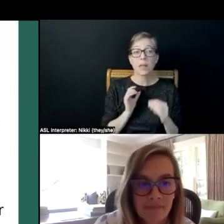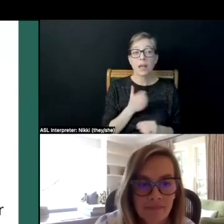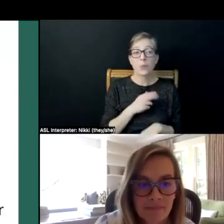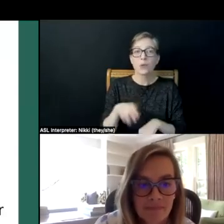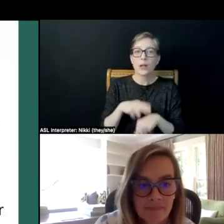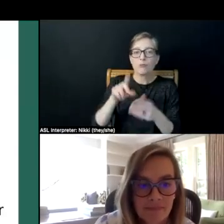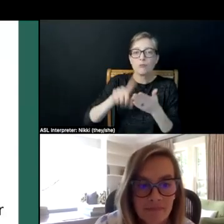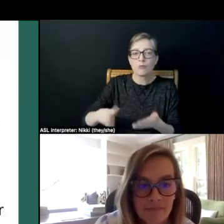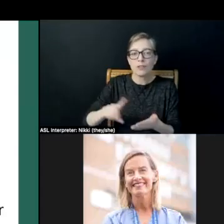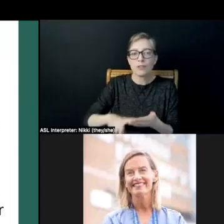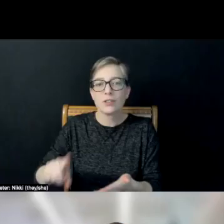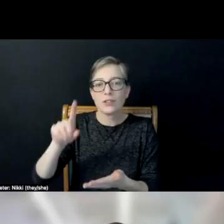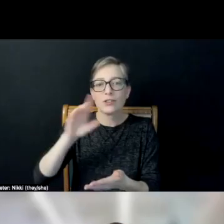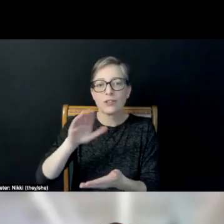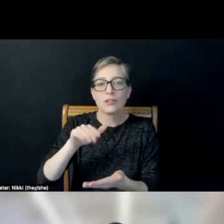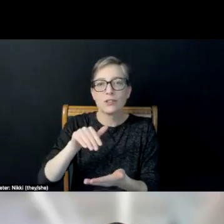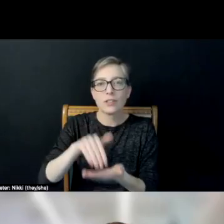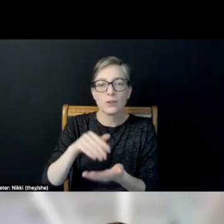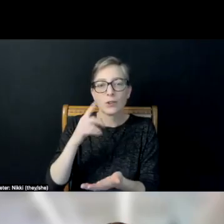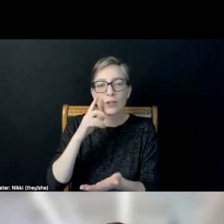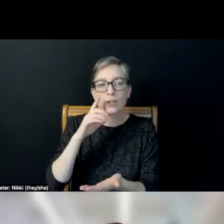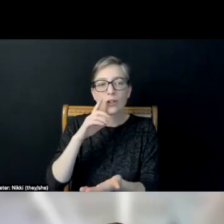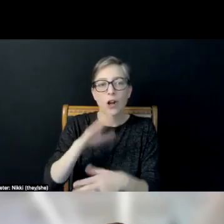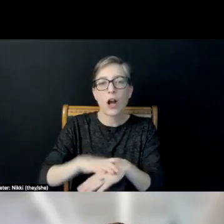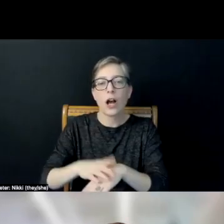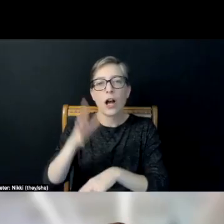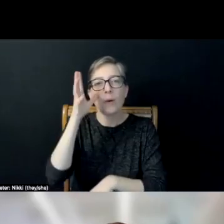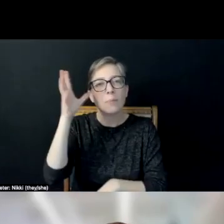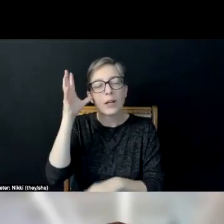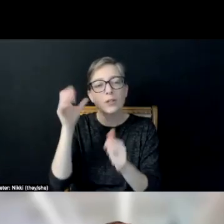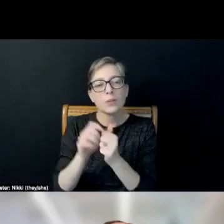we're a cross-disability initiative guided by the ethos of the disability community: